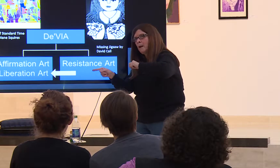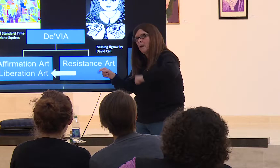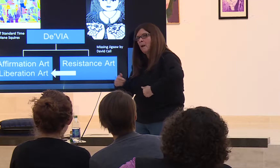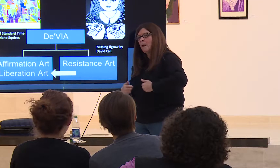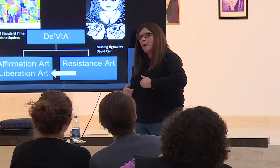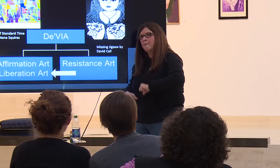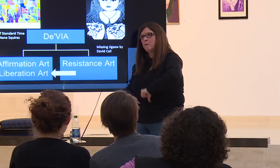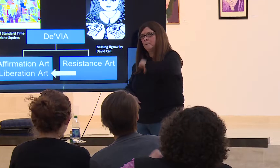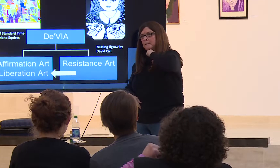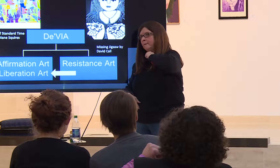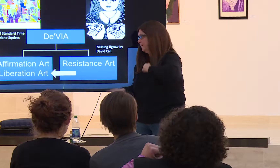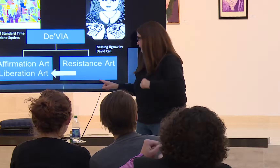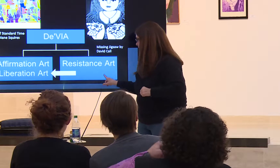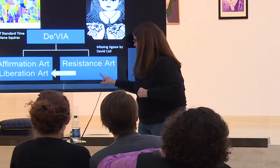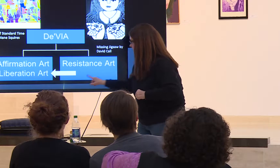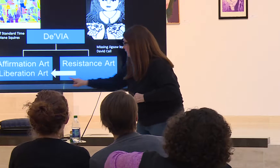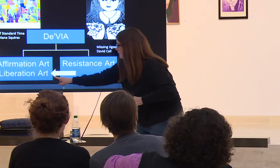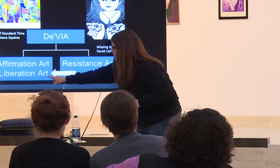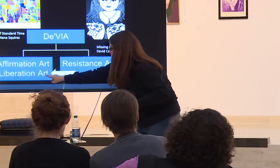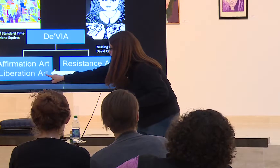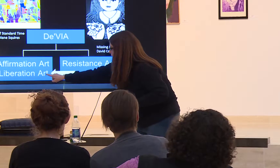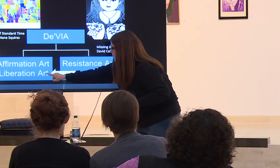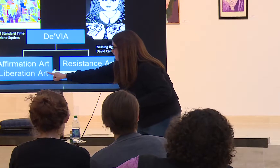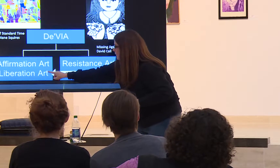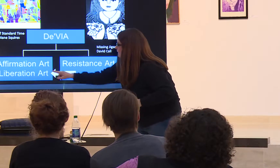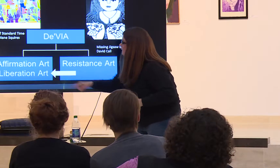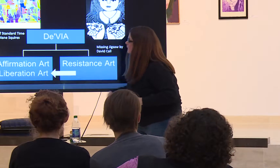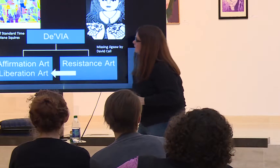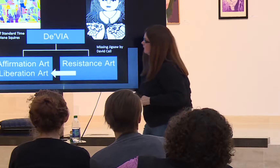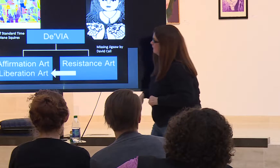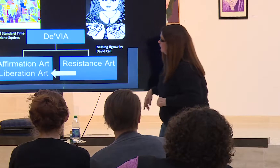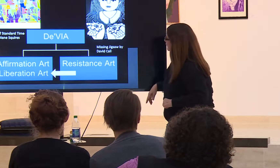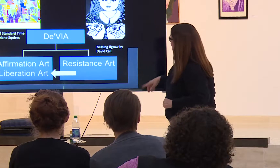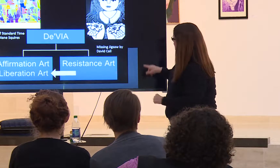to affirmation becomes its own category--liberation art.